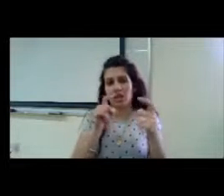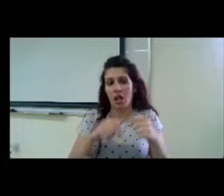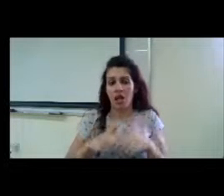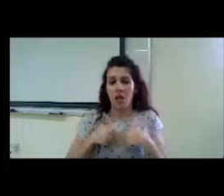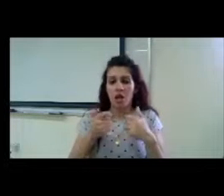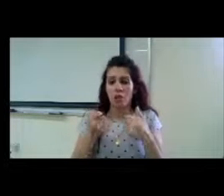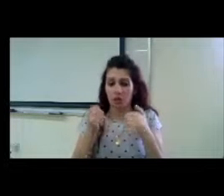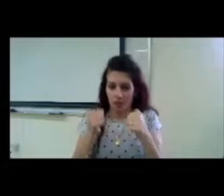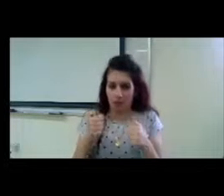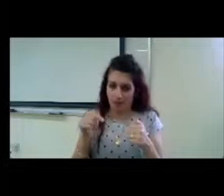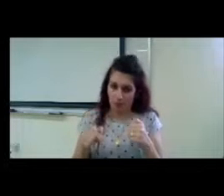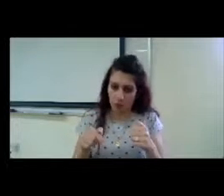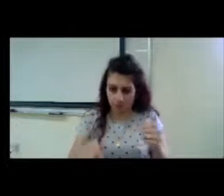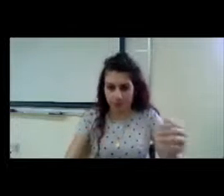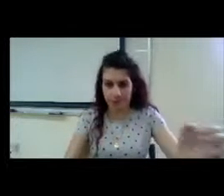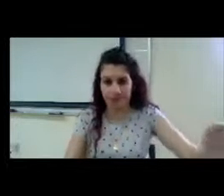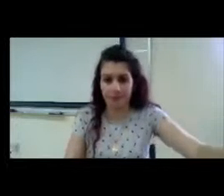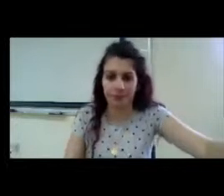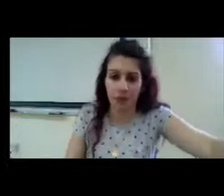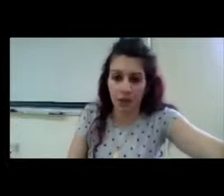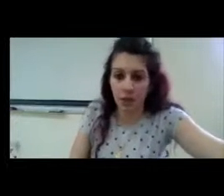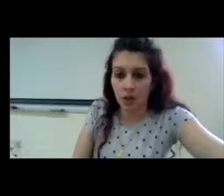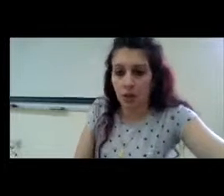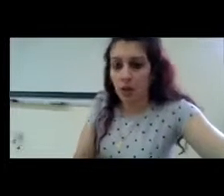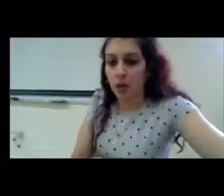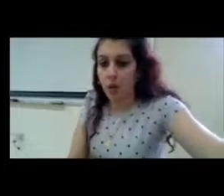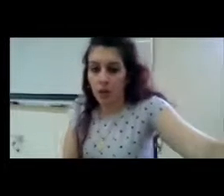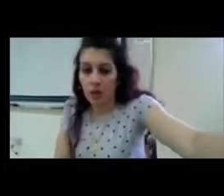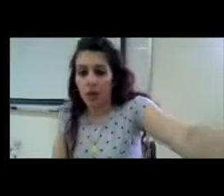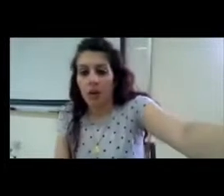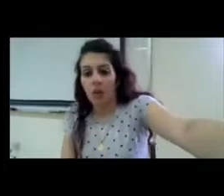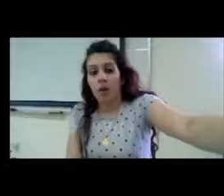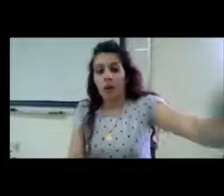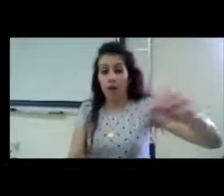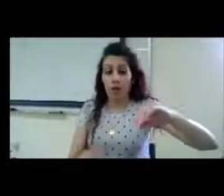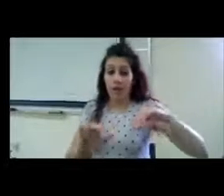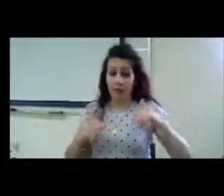the key question livelihoods and basic needs also specialized tools and human